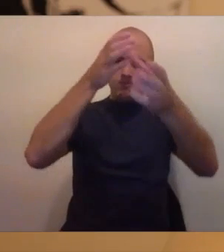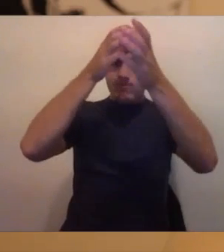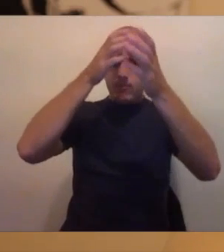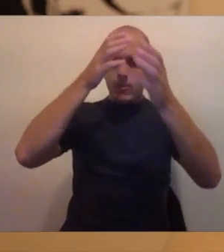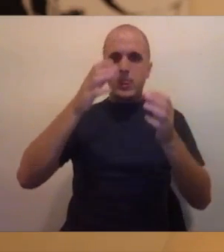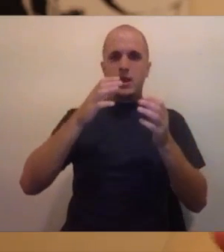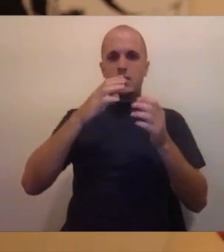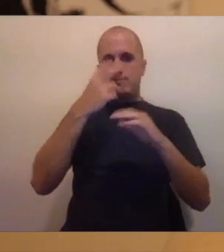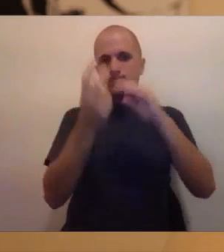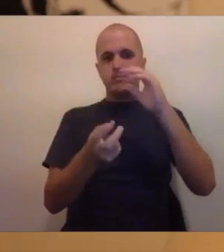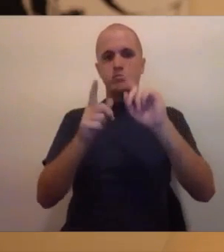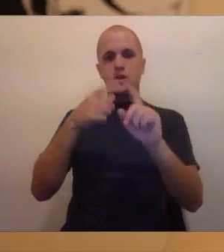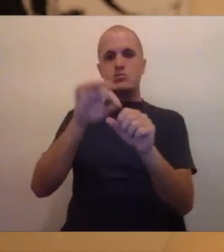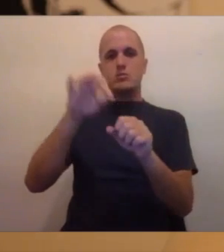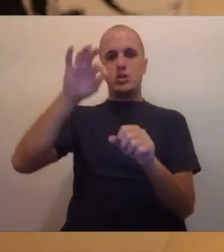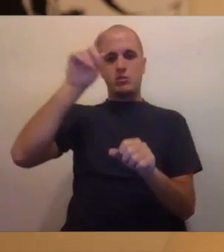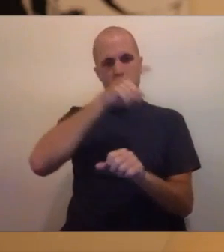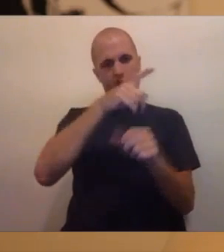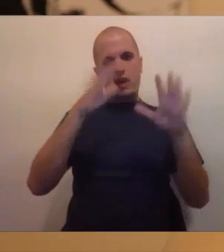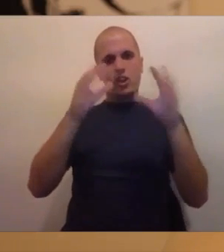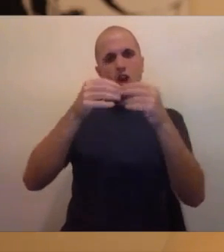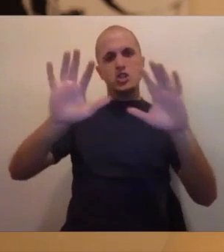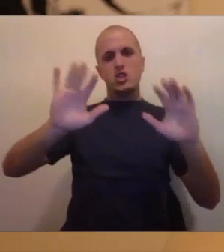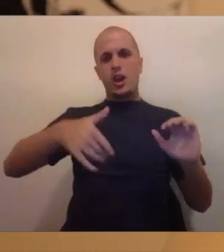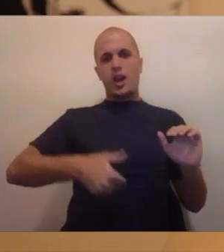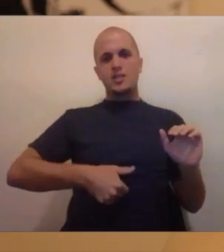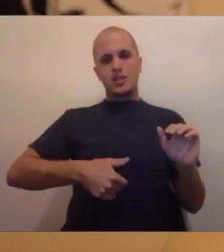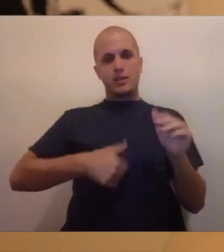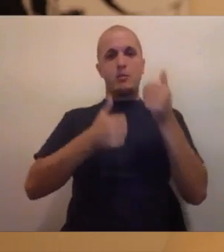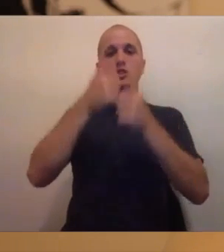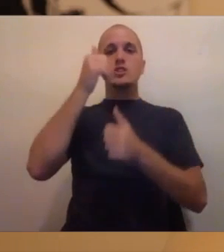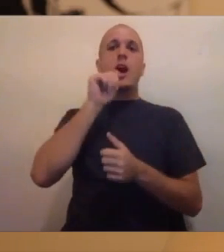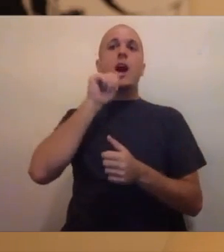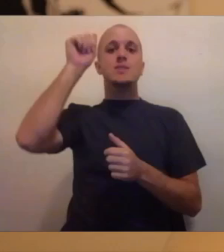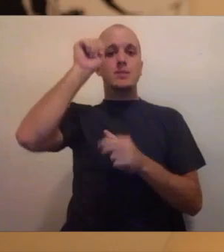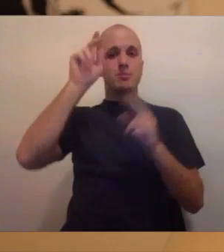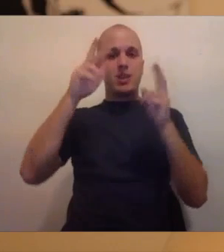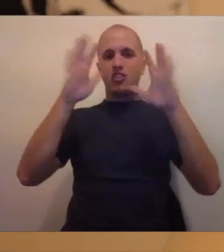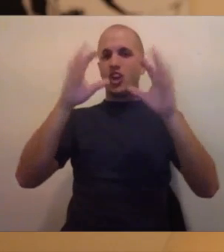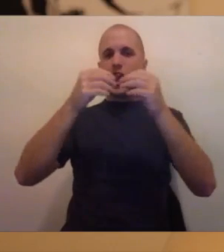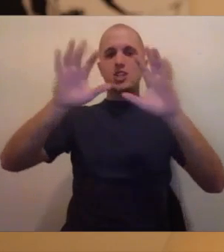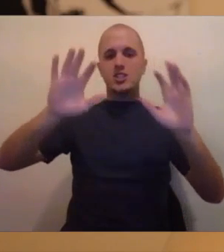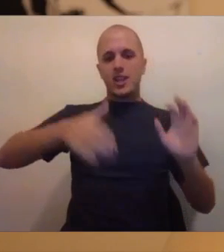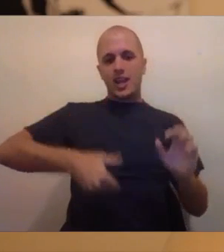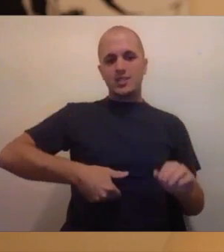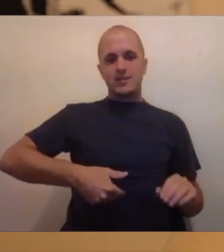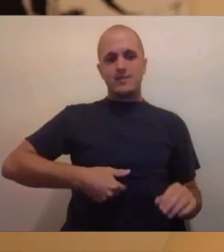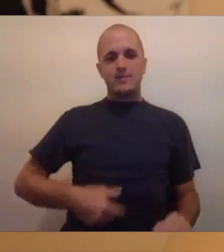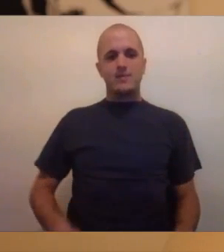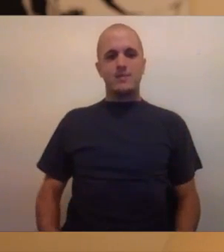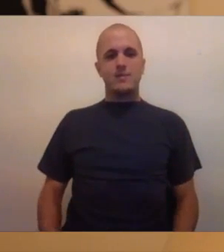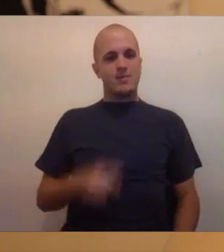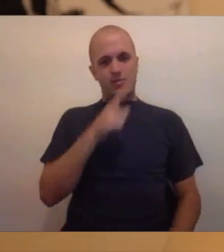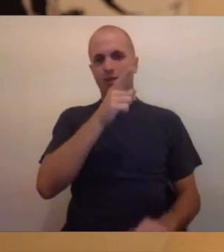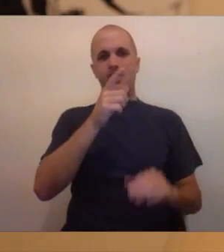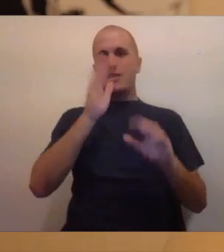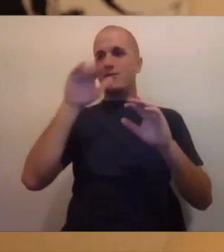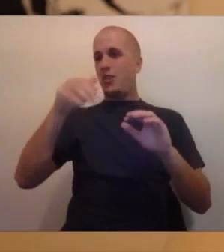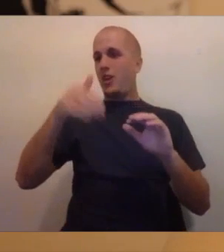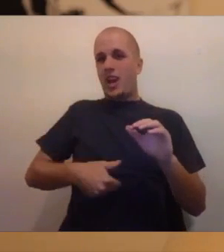very knowledgeable about spirituality, because they have lost this instinct.